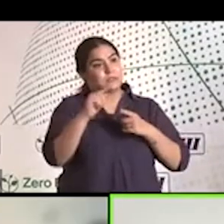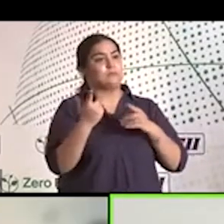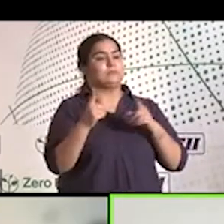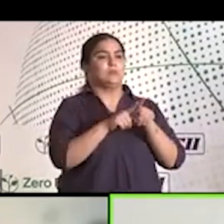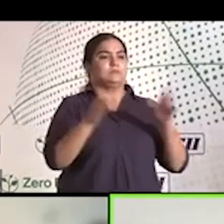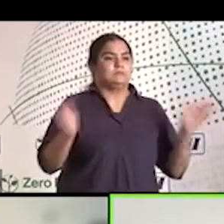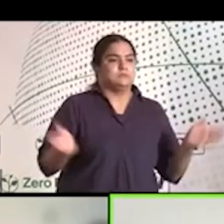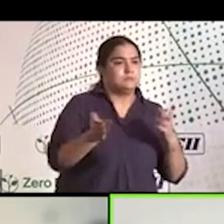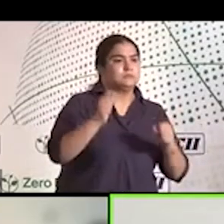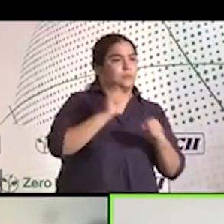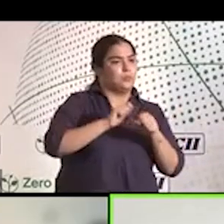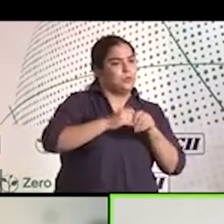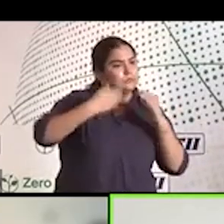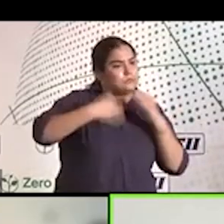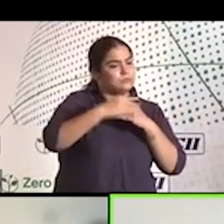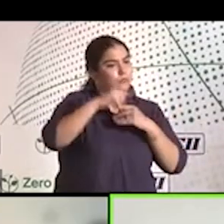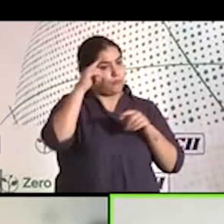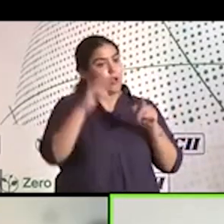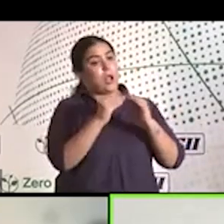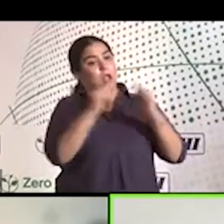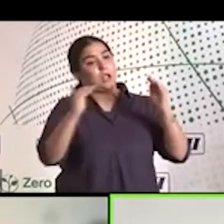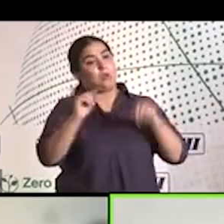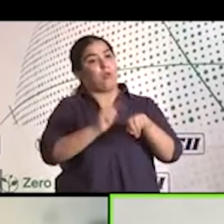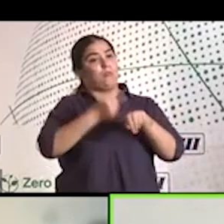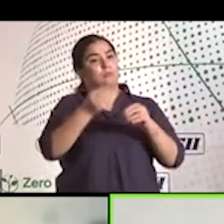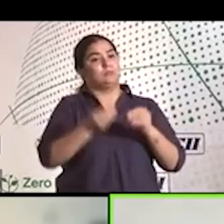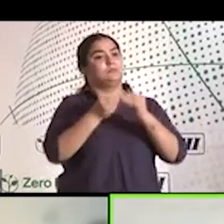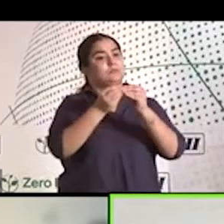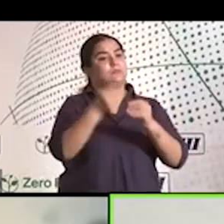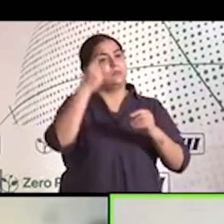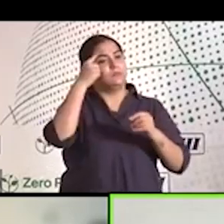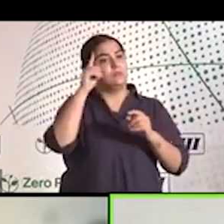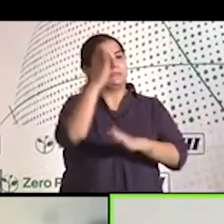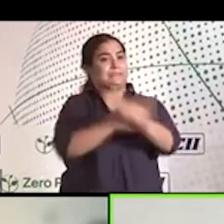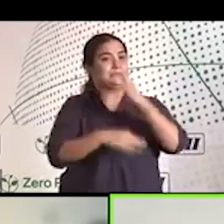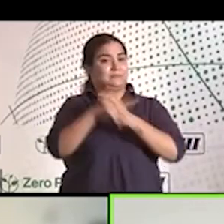and provides opportunities for people to equip themselves to acquire skills